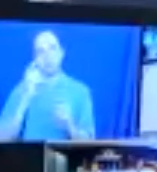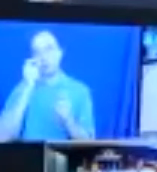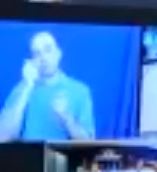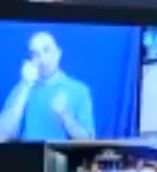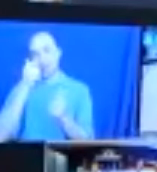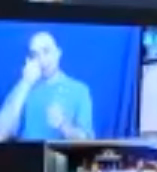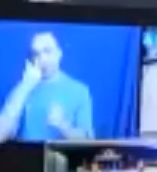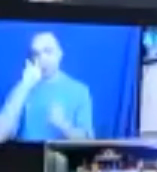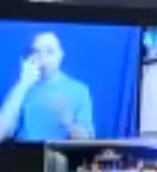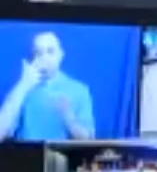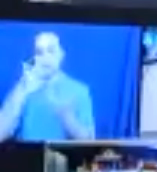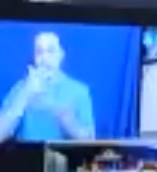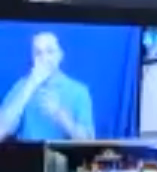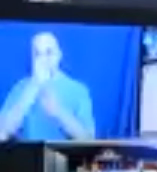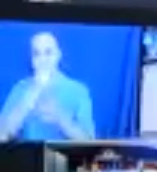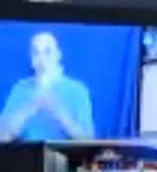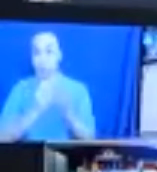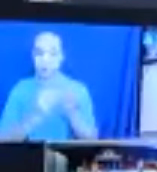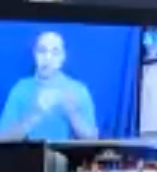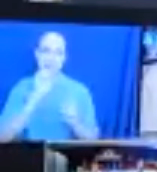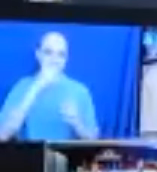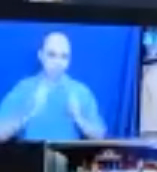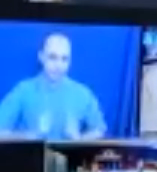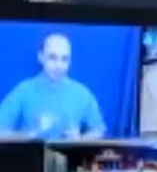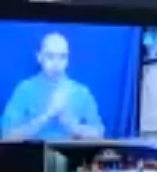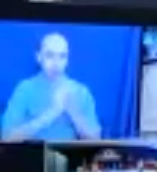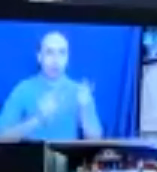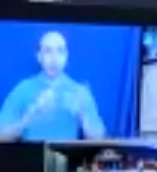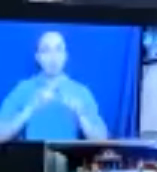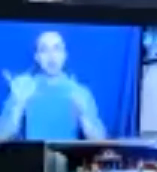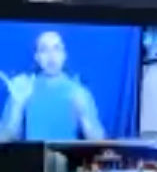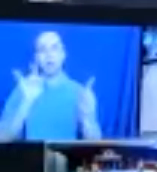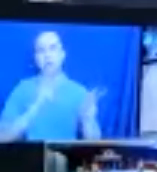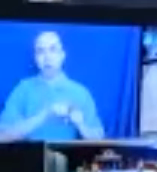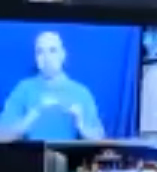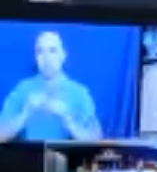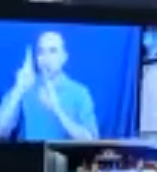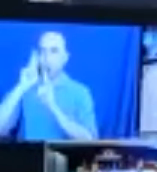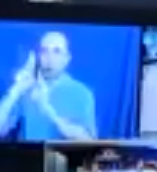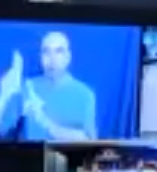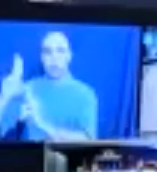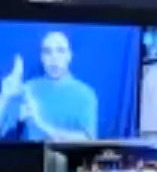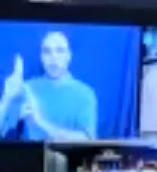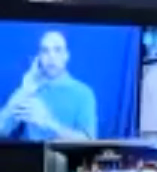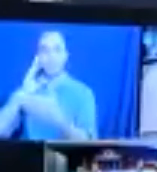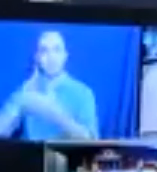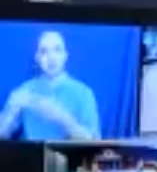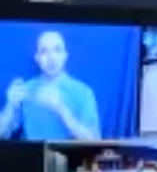I ALWAYS FEEL HONORED TO THE ORAL TRADITIONAL PART.